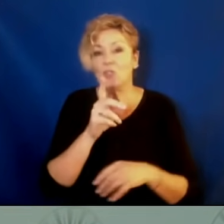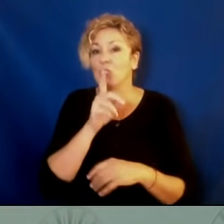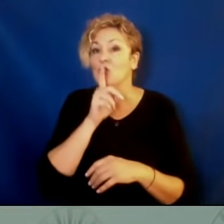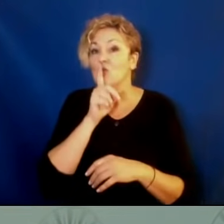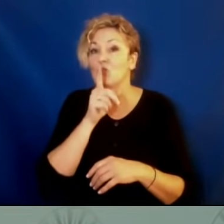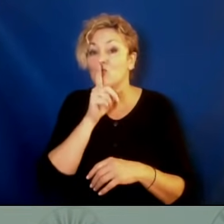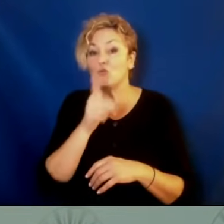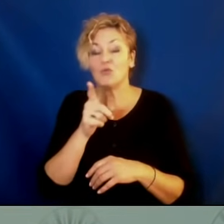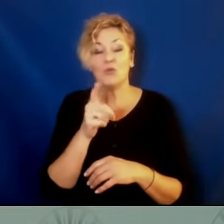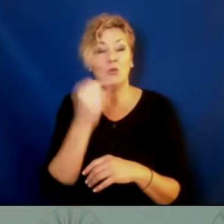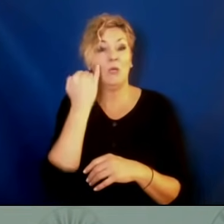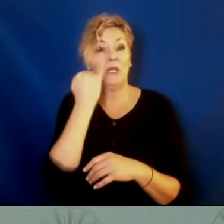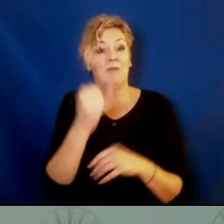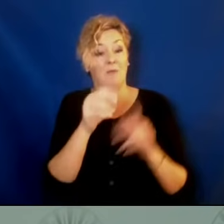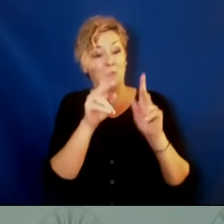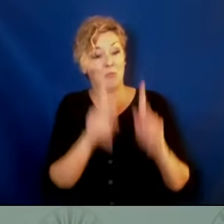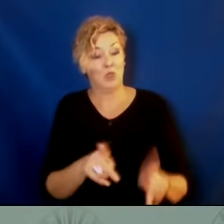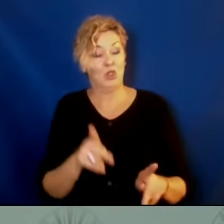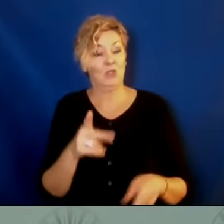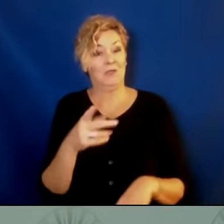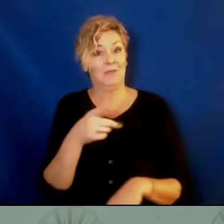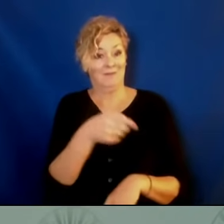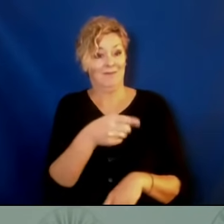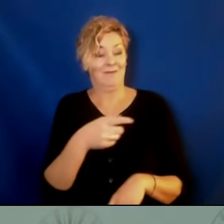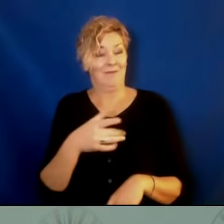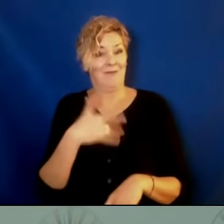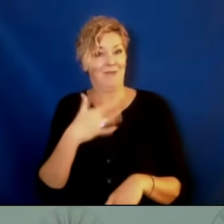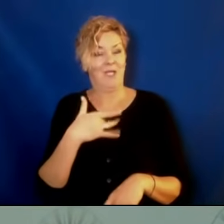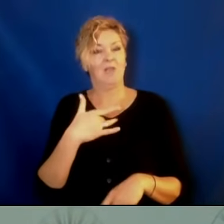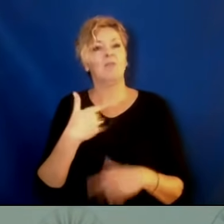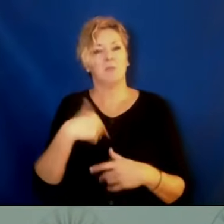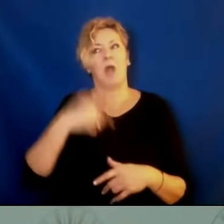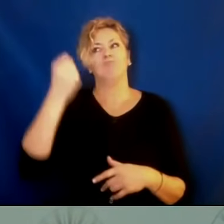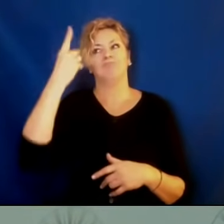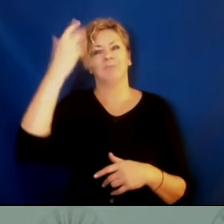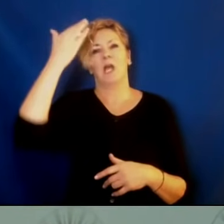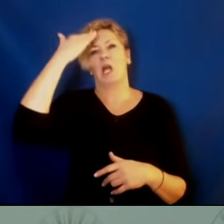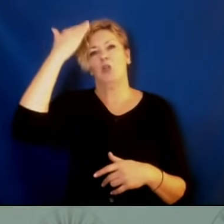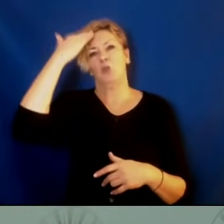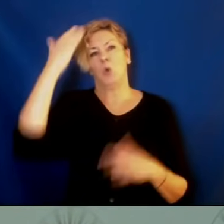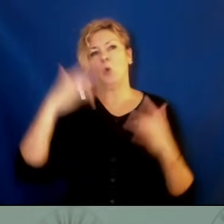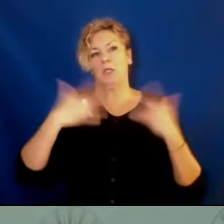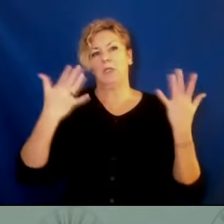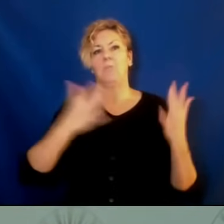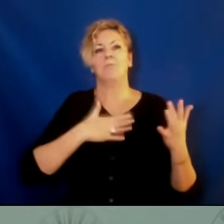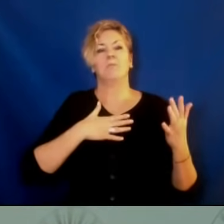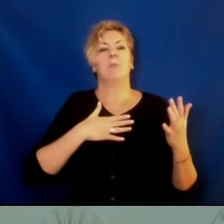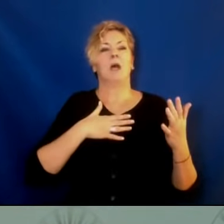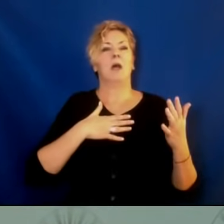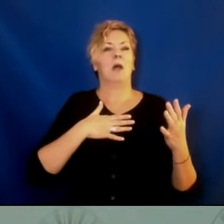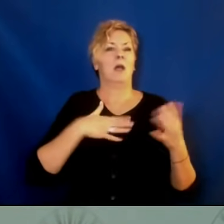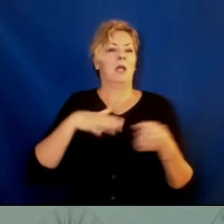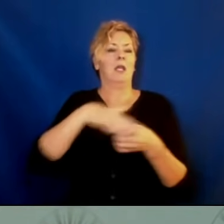districts so people can understand where the boom and the virus has happened. We are working to provide more granular